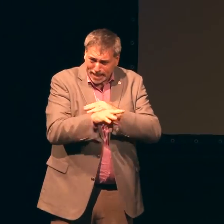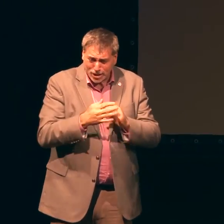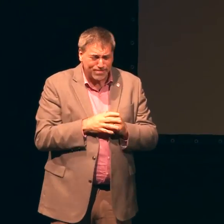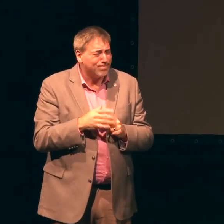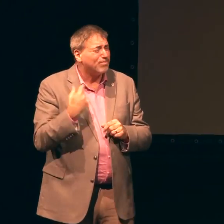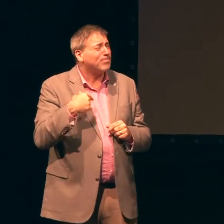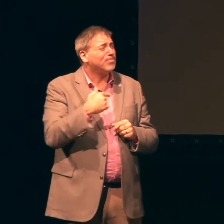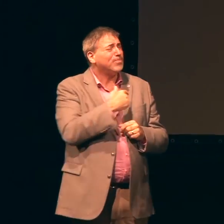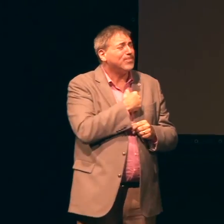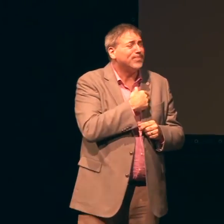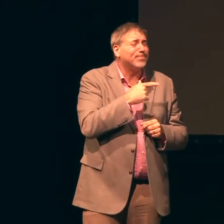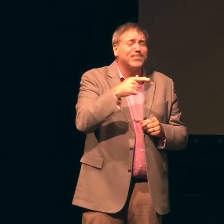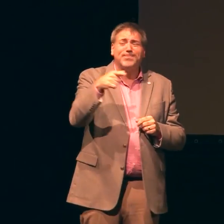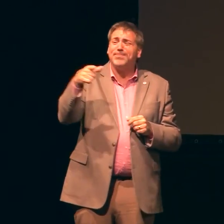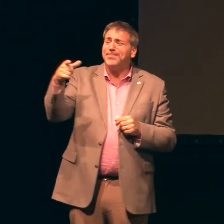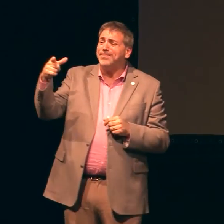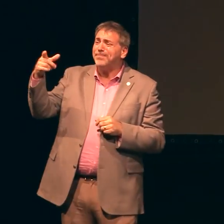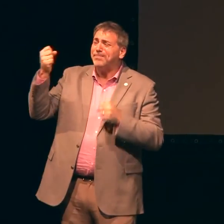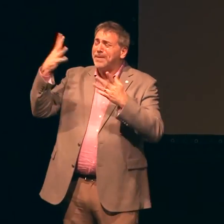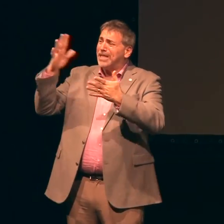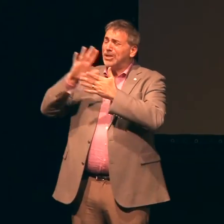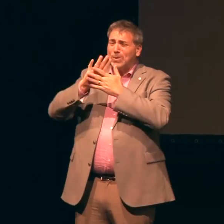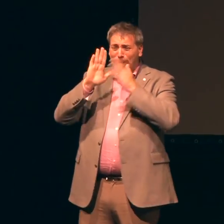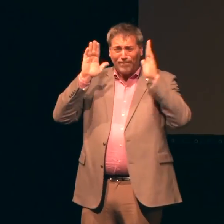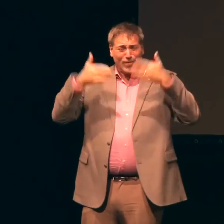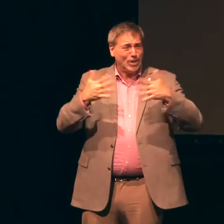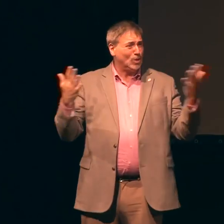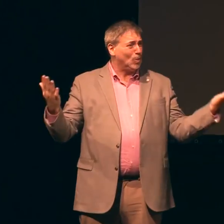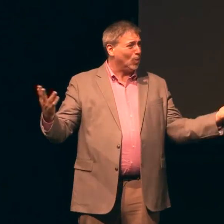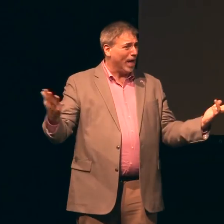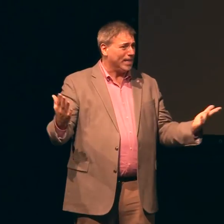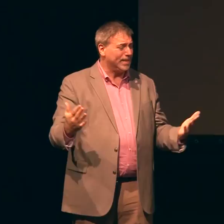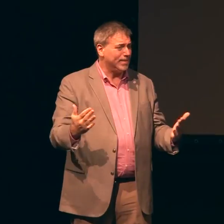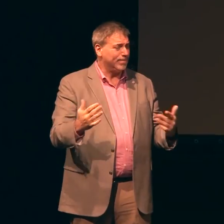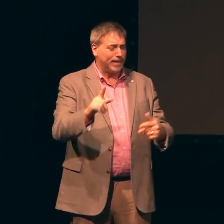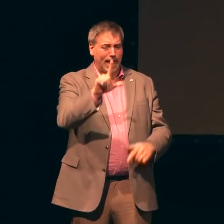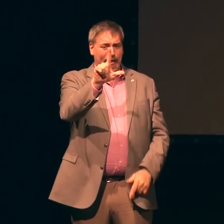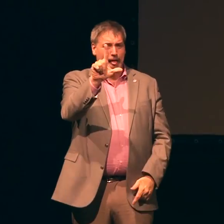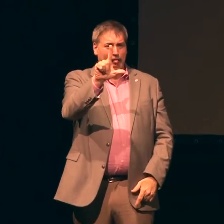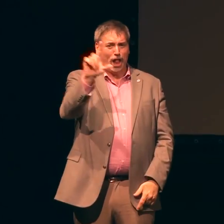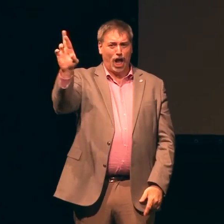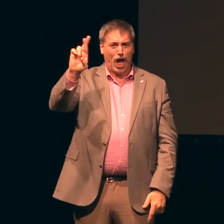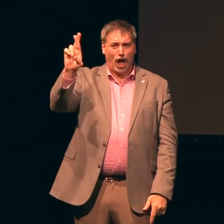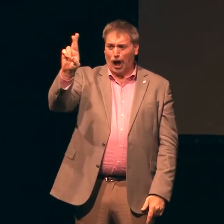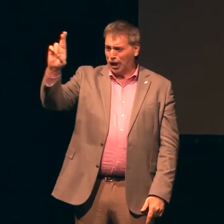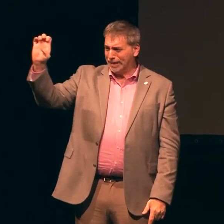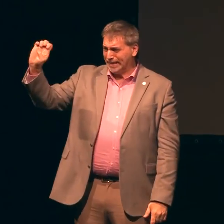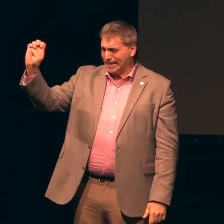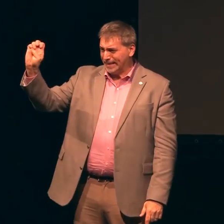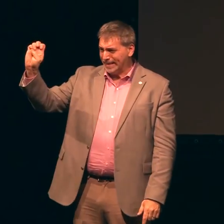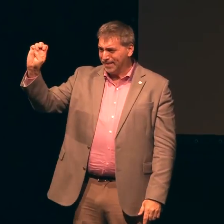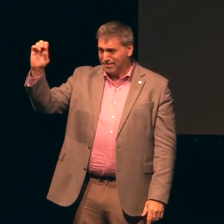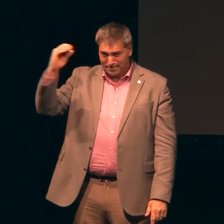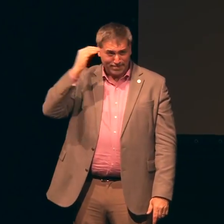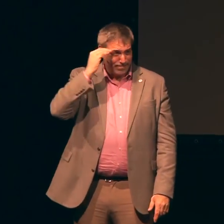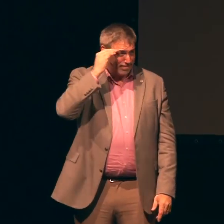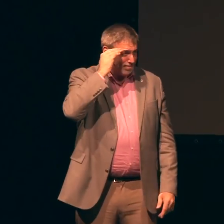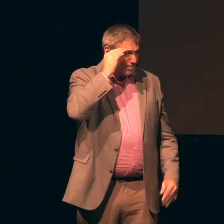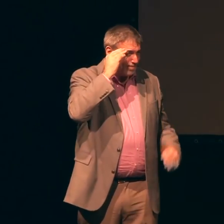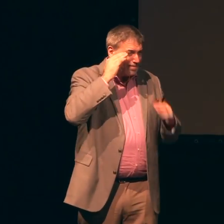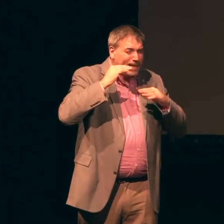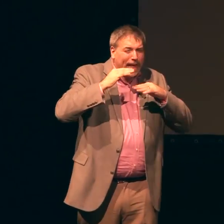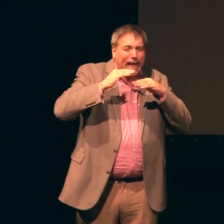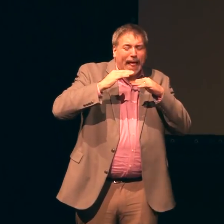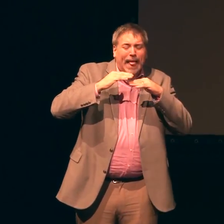they providing accommodations and access for the students? And we all know LRE, we know